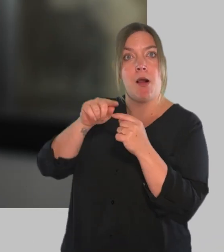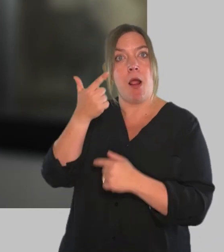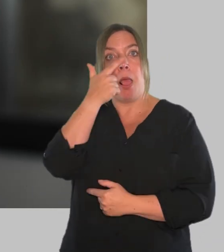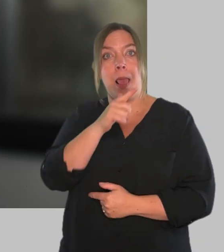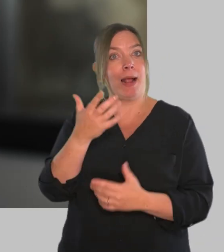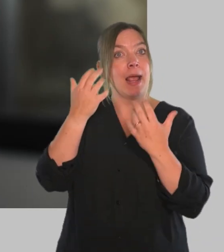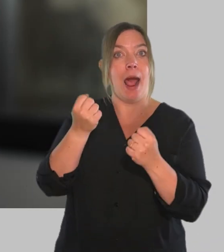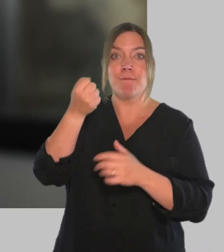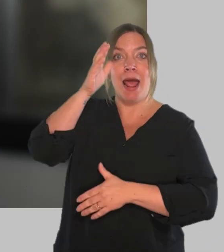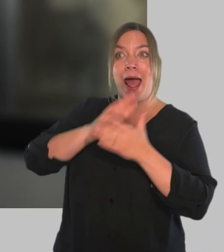expertise wherever they are.